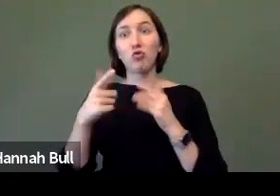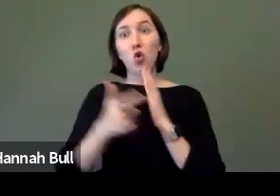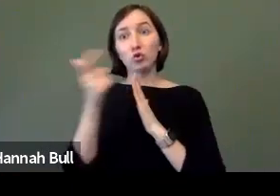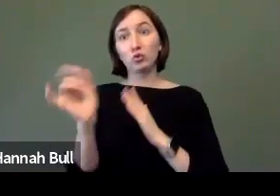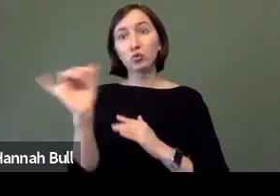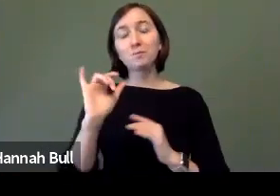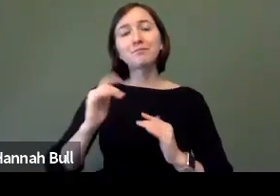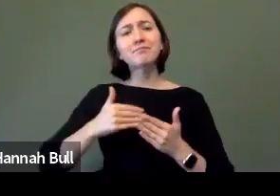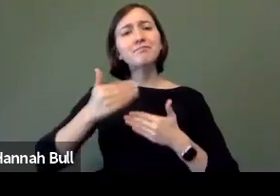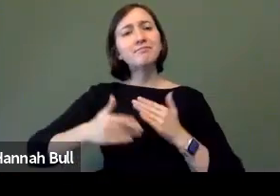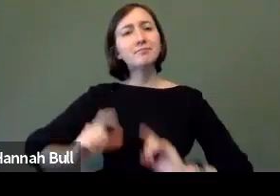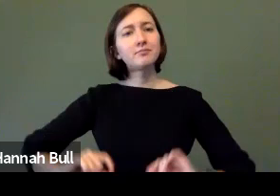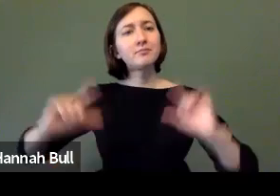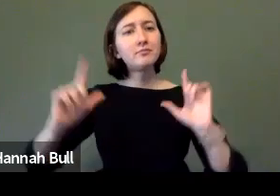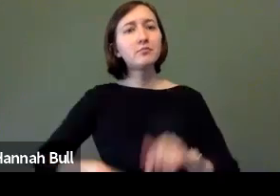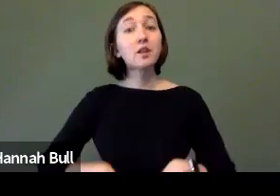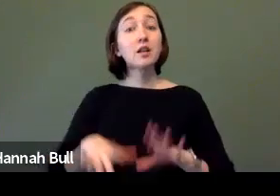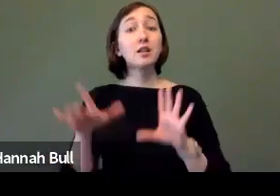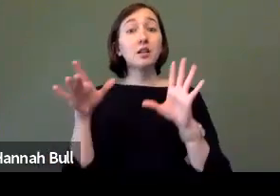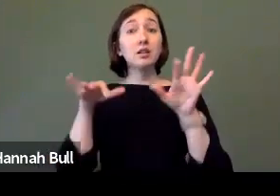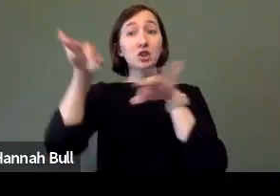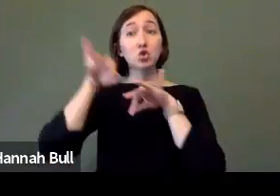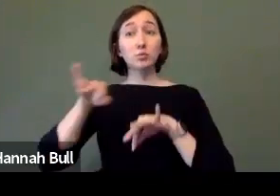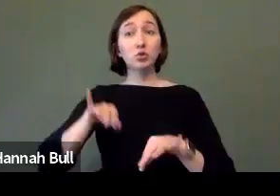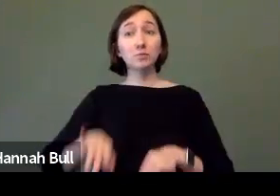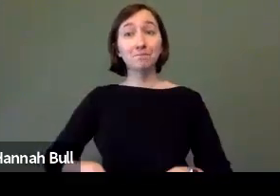So, our session description. This webinar, what we're going to do